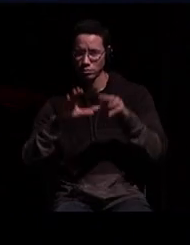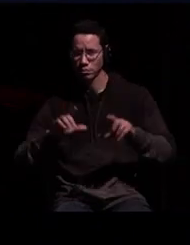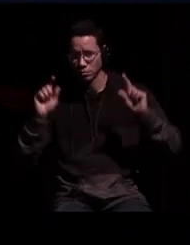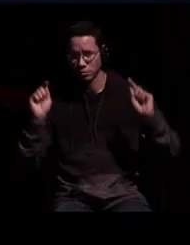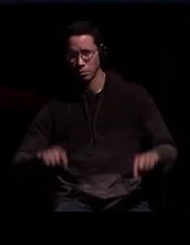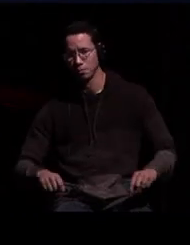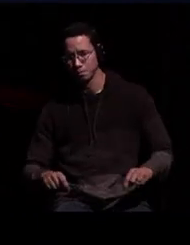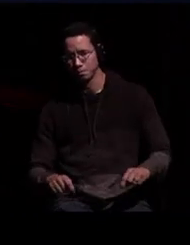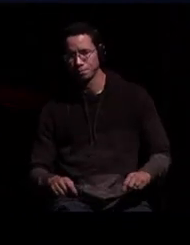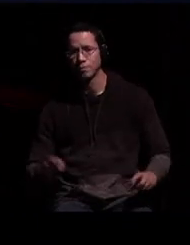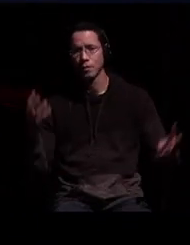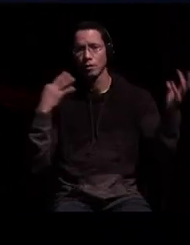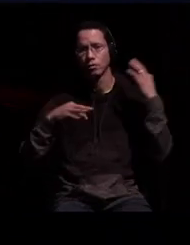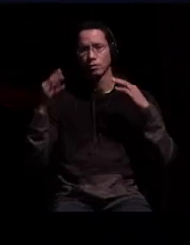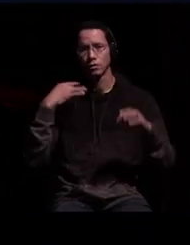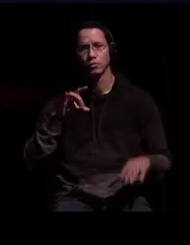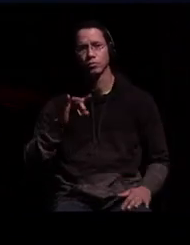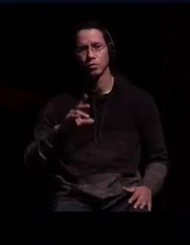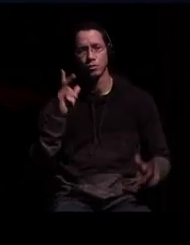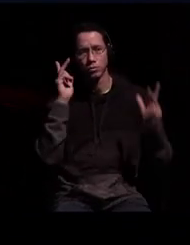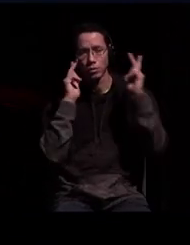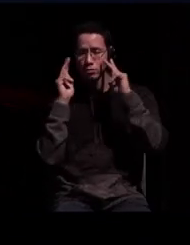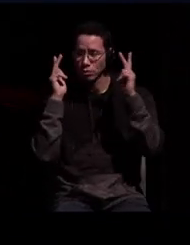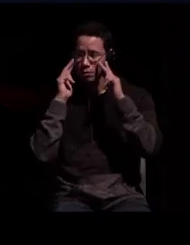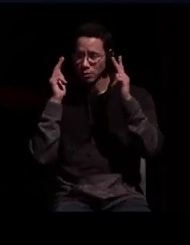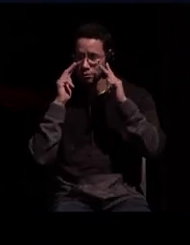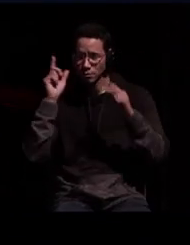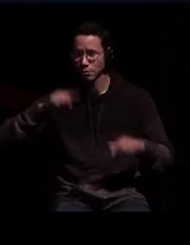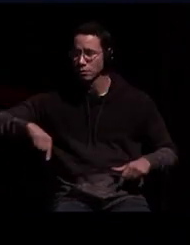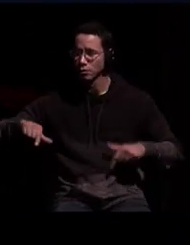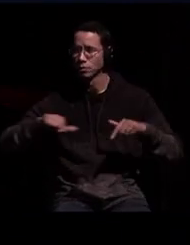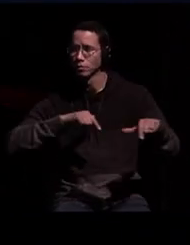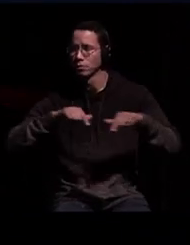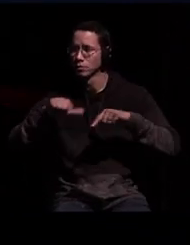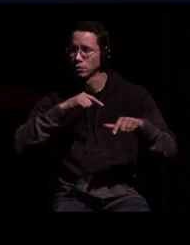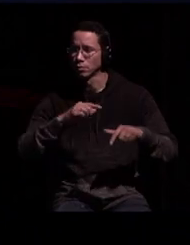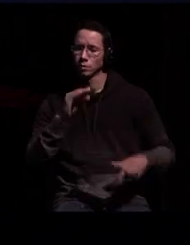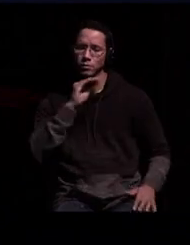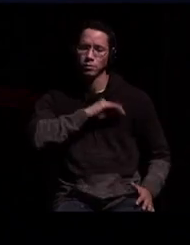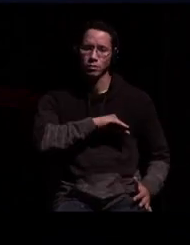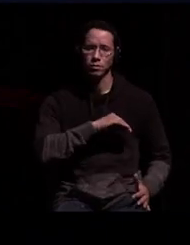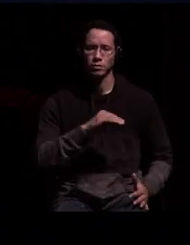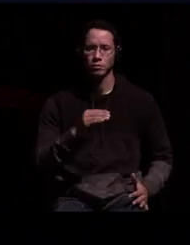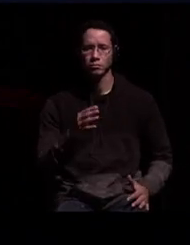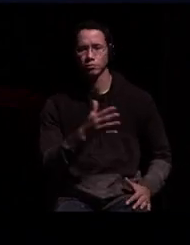that needs to be a poorly paid, tiresome work that ruins your health...